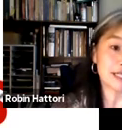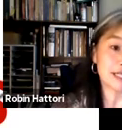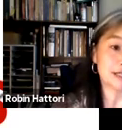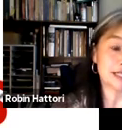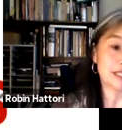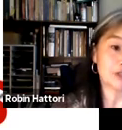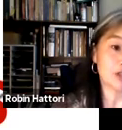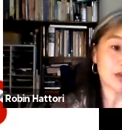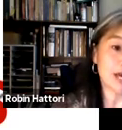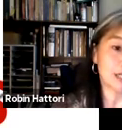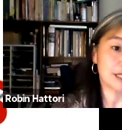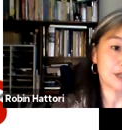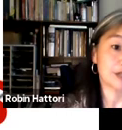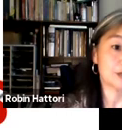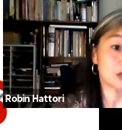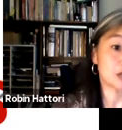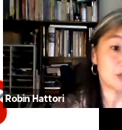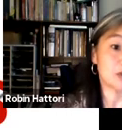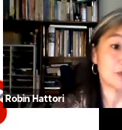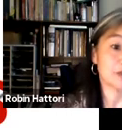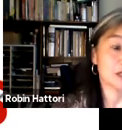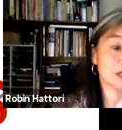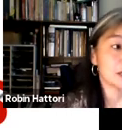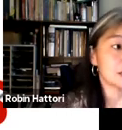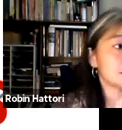actually arranged for him to marry one of his relatives. And